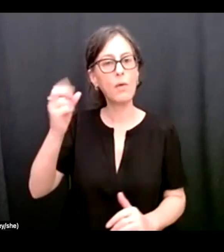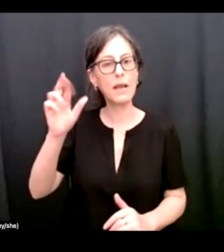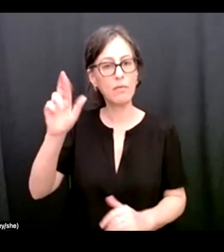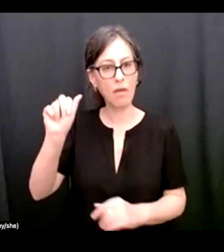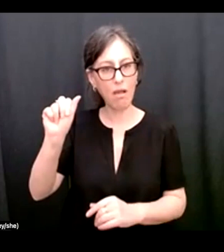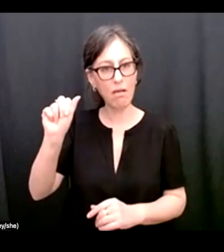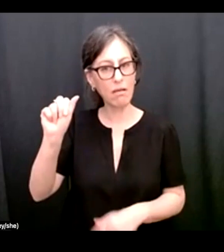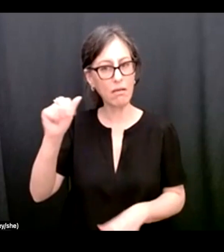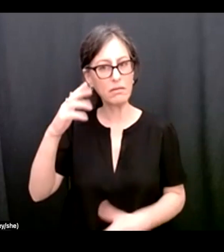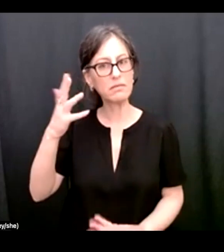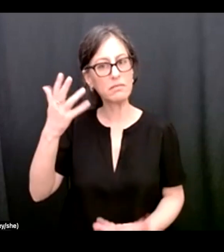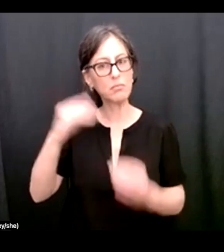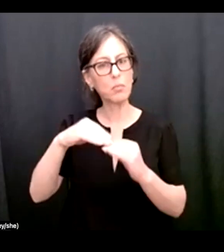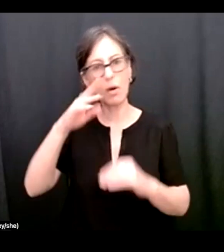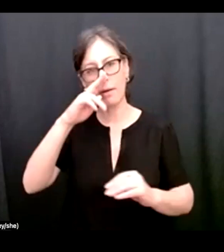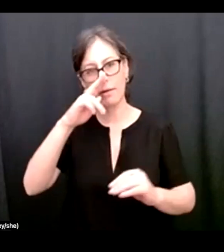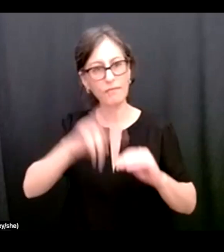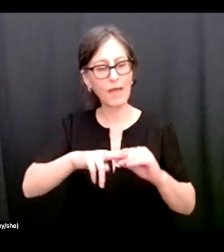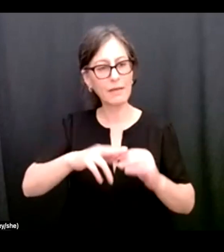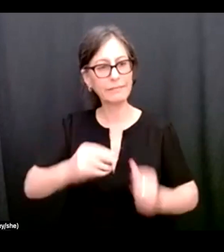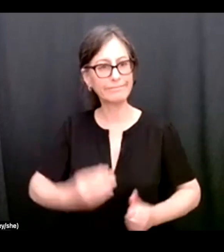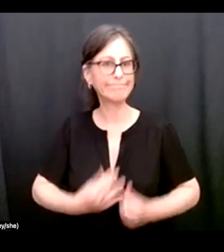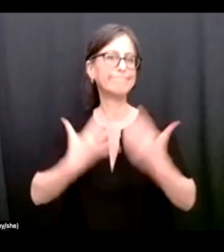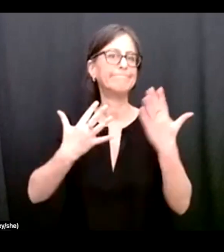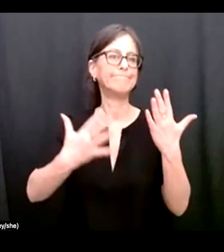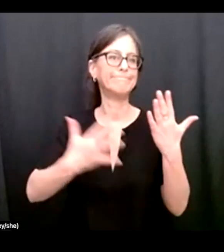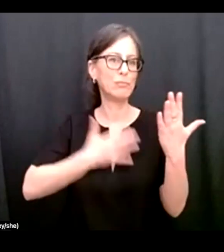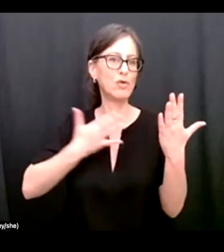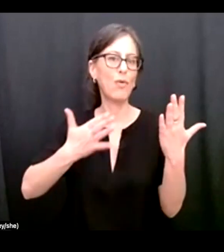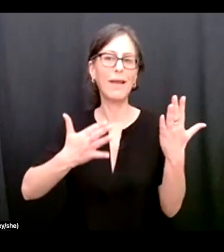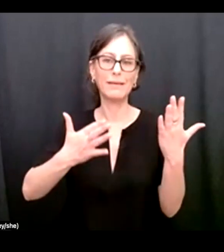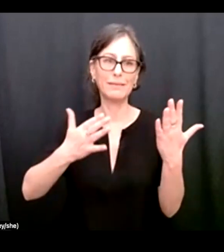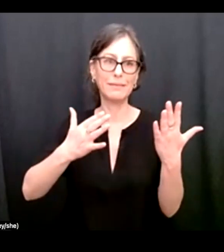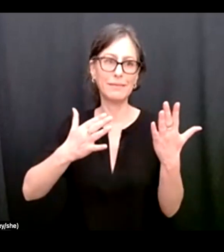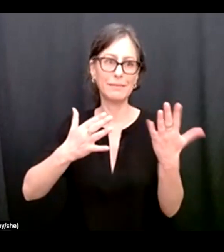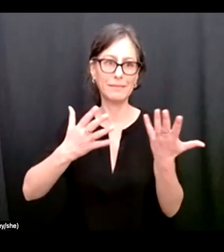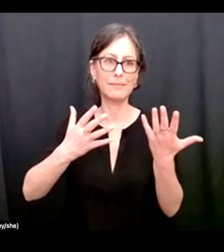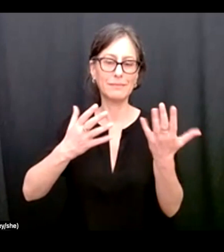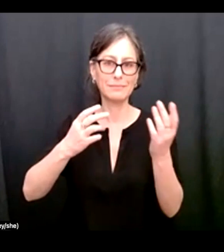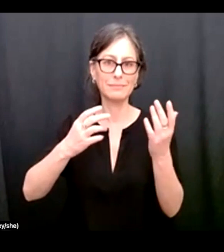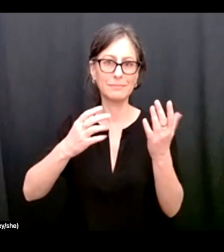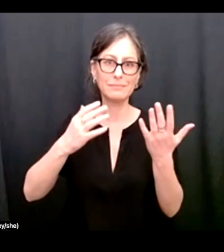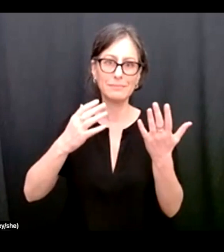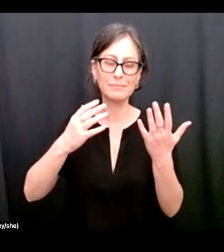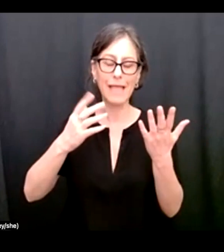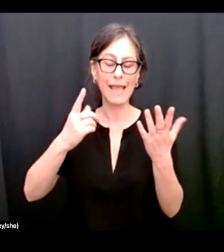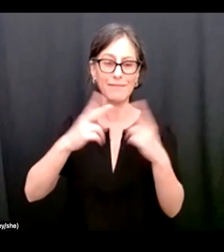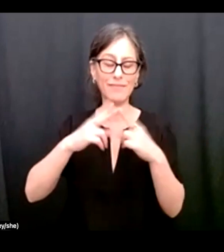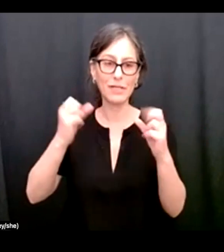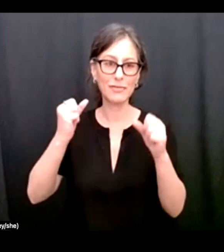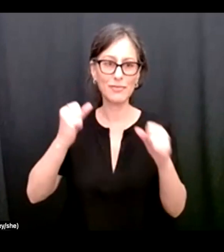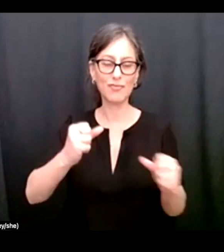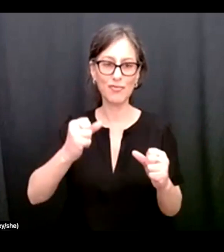fun and joy, joyous and kind of extreme rose-colored glasses kind of worldview.